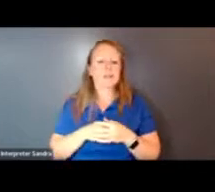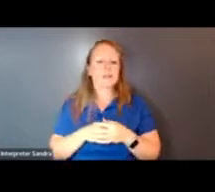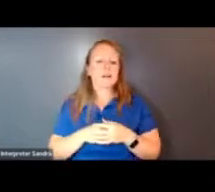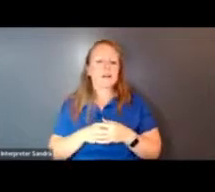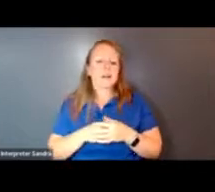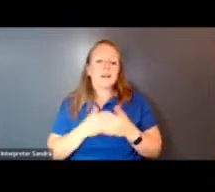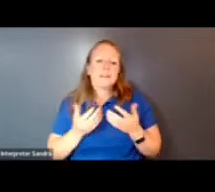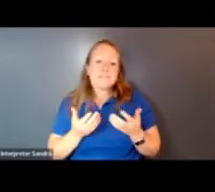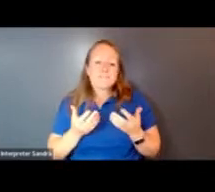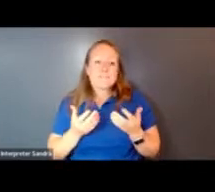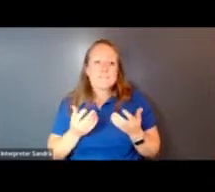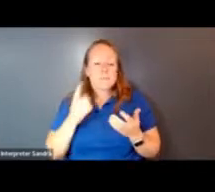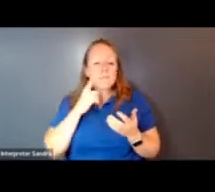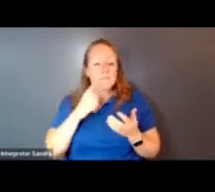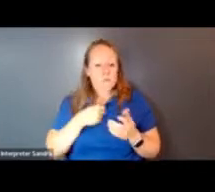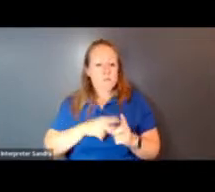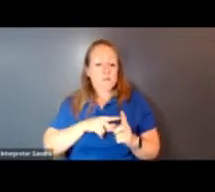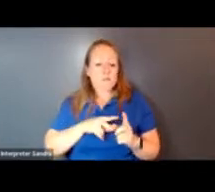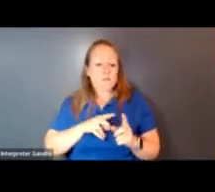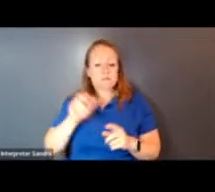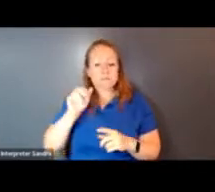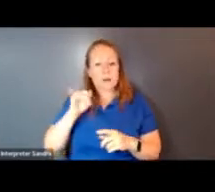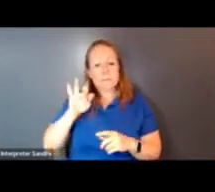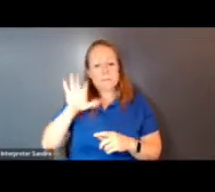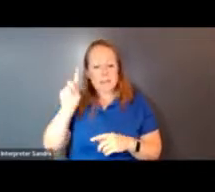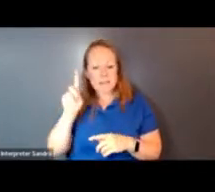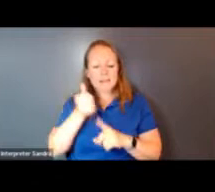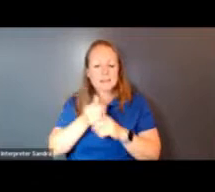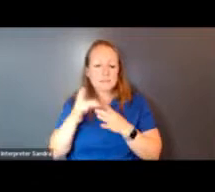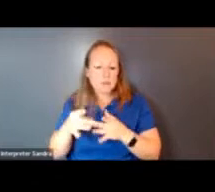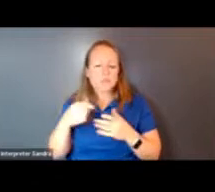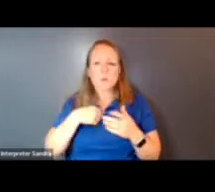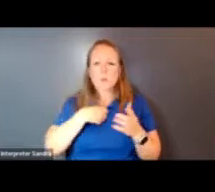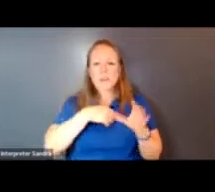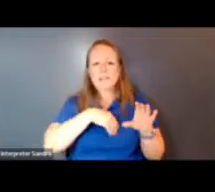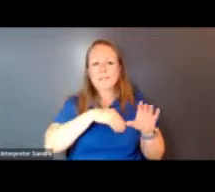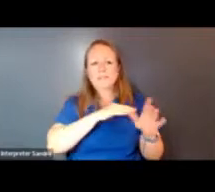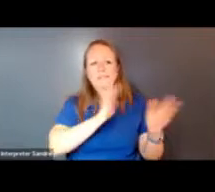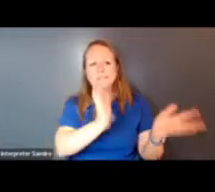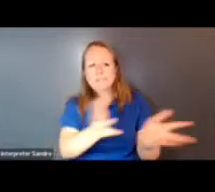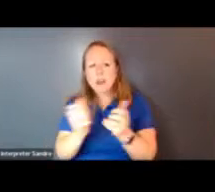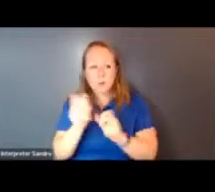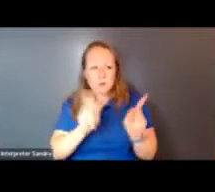know, at Applied Self-Direction, we've talked a lot to people across the country who they themselves self direct, or who managed self direction programs